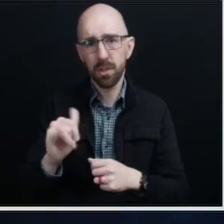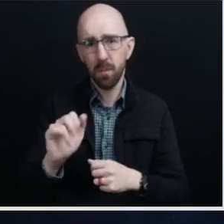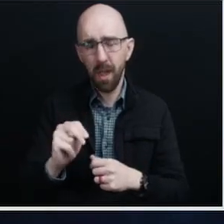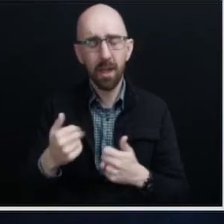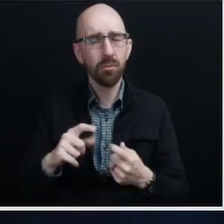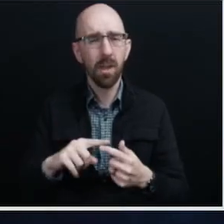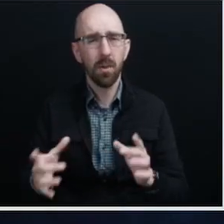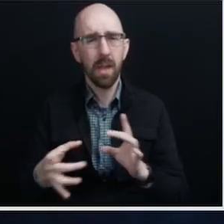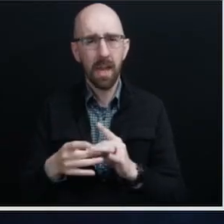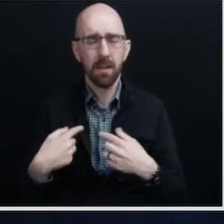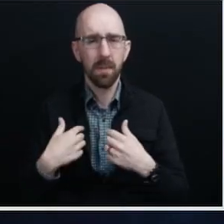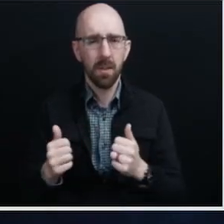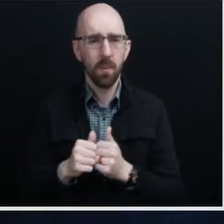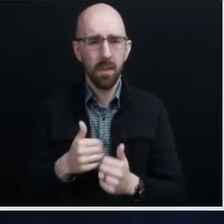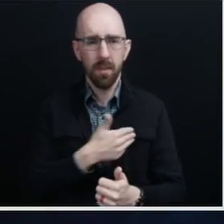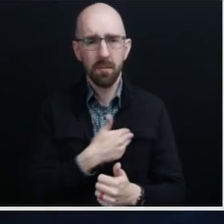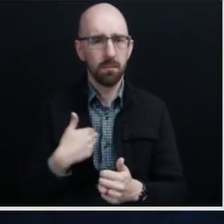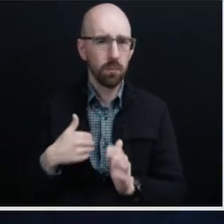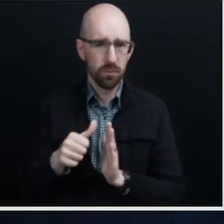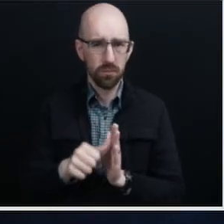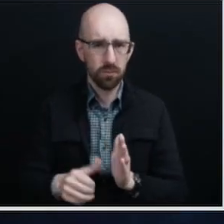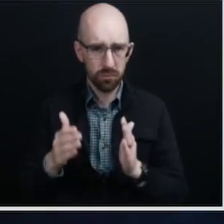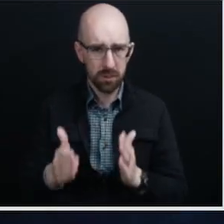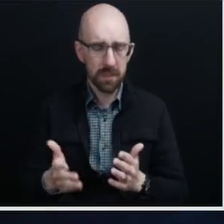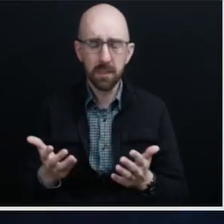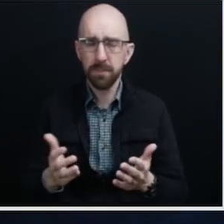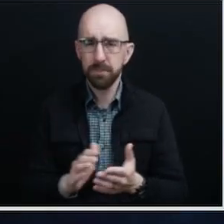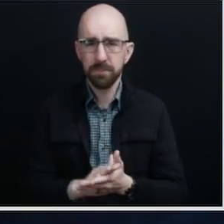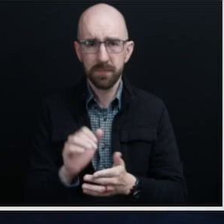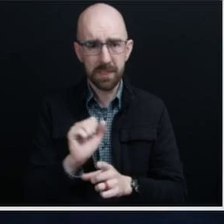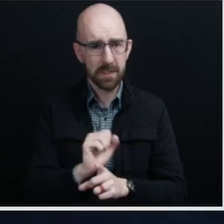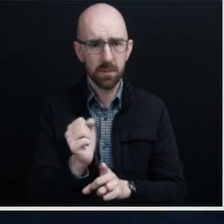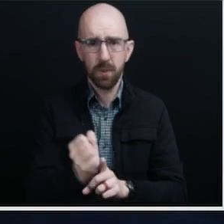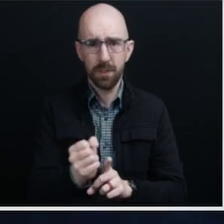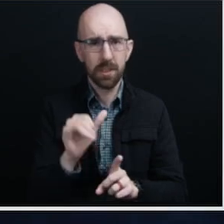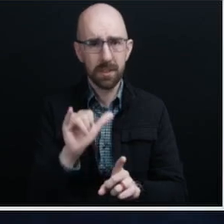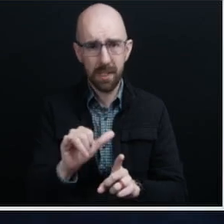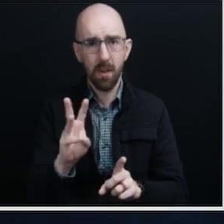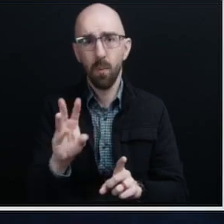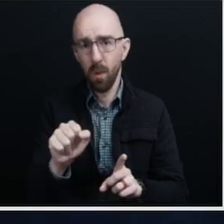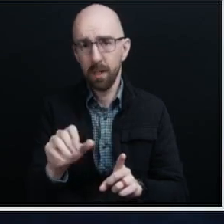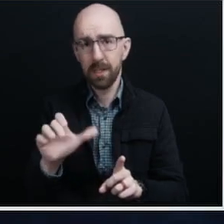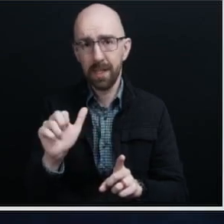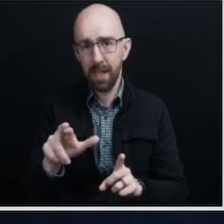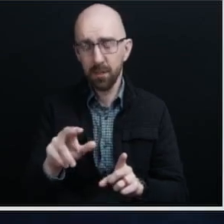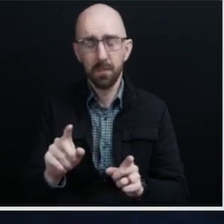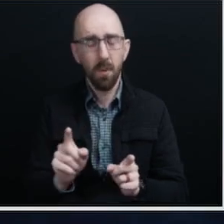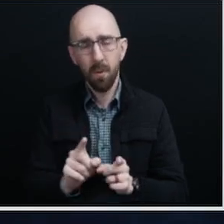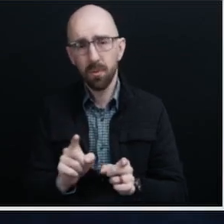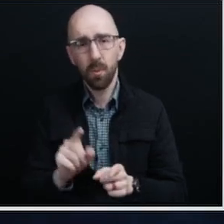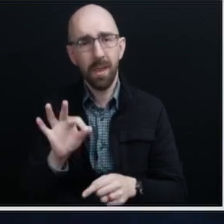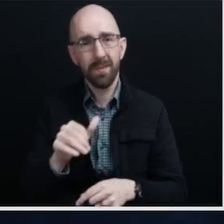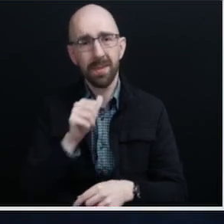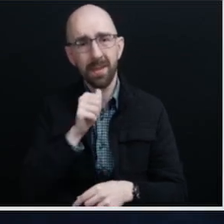a breast surgeon in the situation that it was cancer but also if it wasn't cancer. So I had